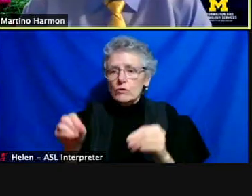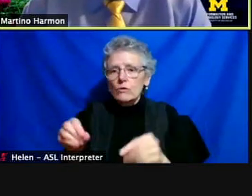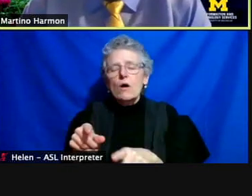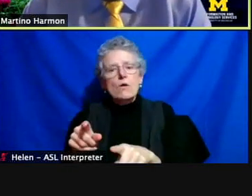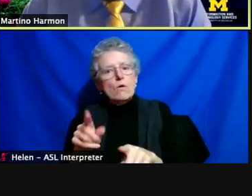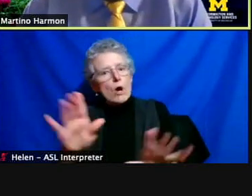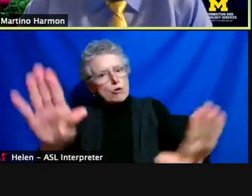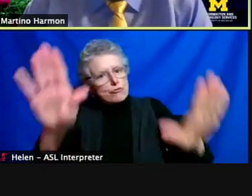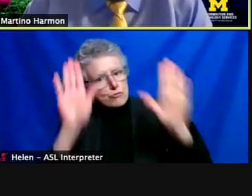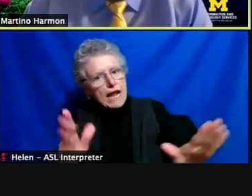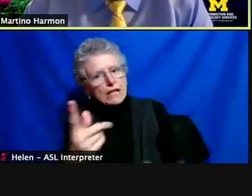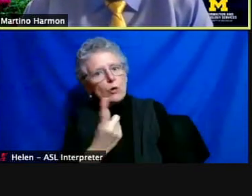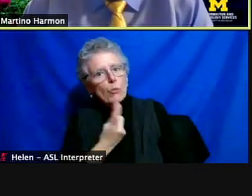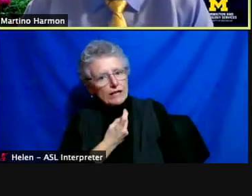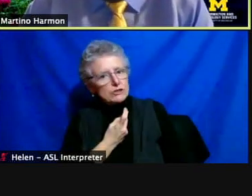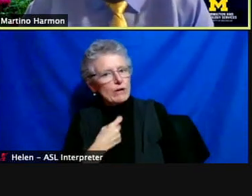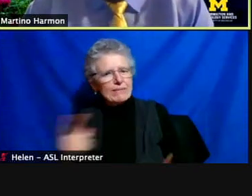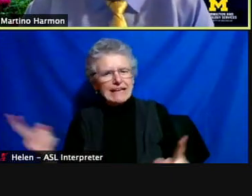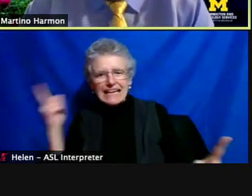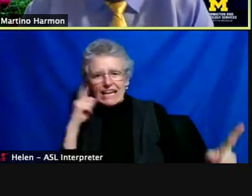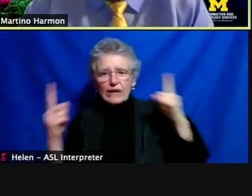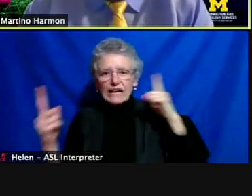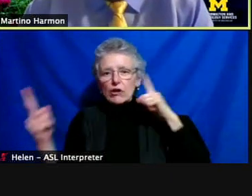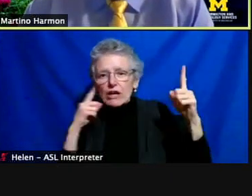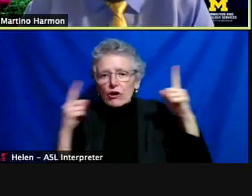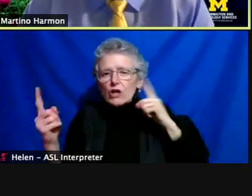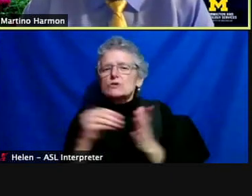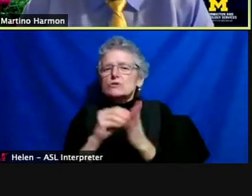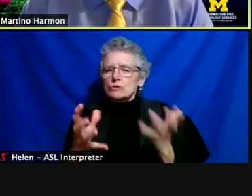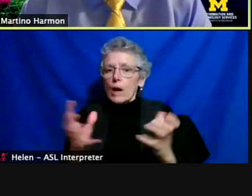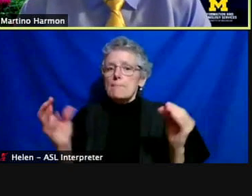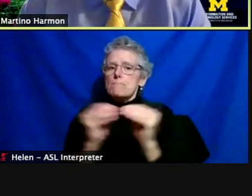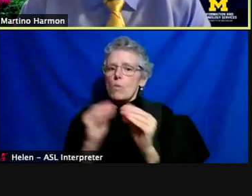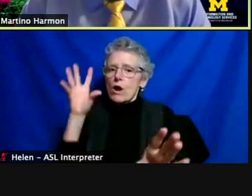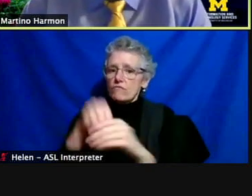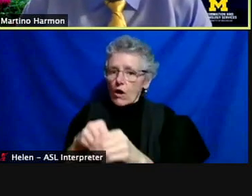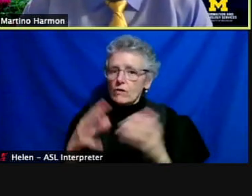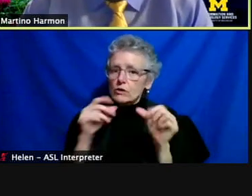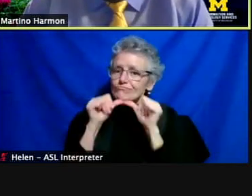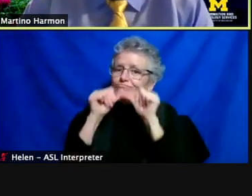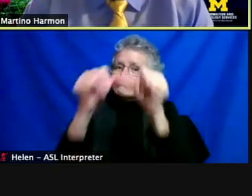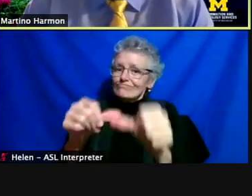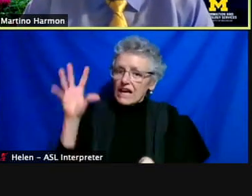that they wanna get more involved, they wanna stay involved in activities